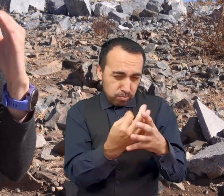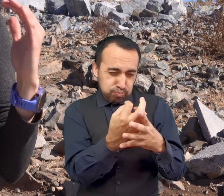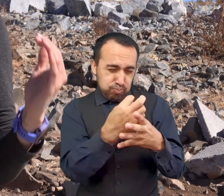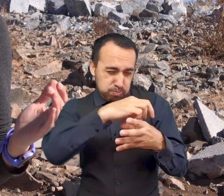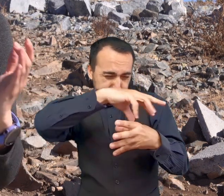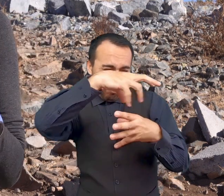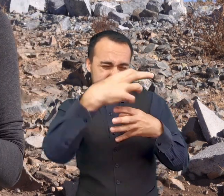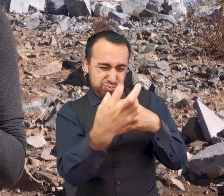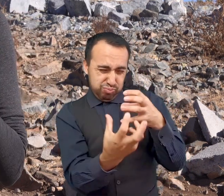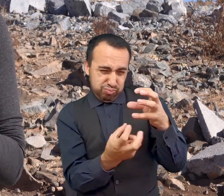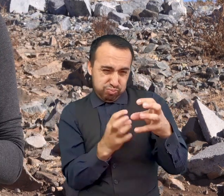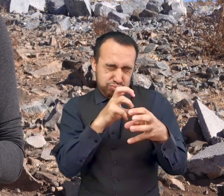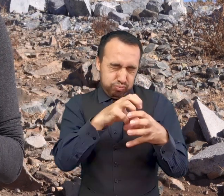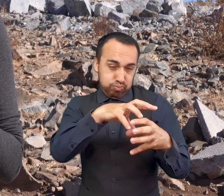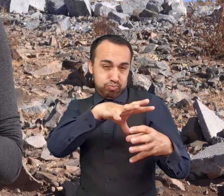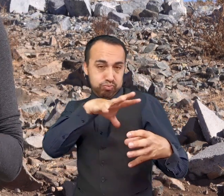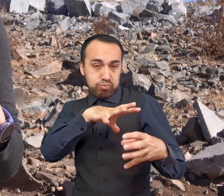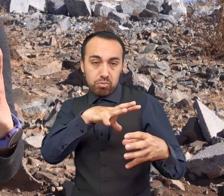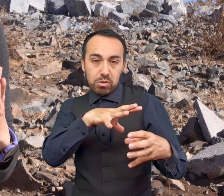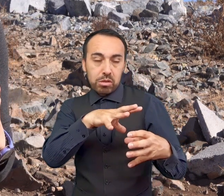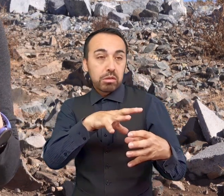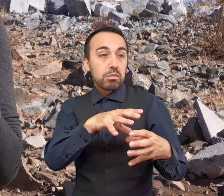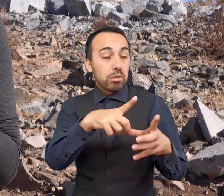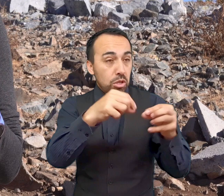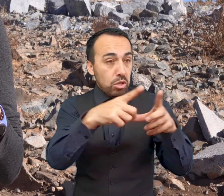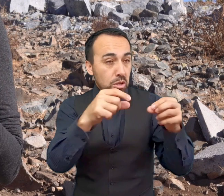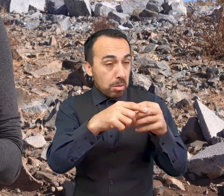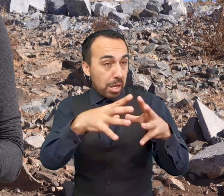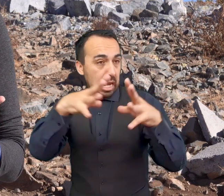The time in which the star burns the helium into carbon in its core is much shorter